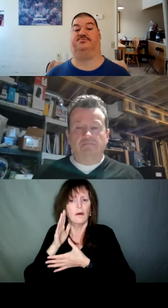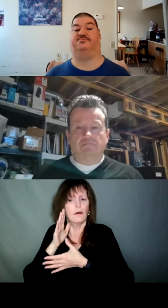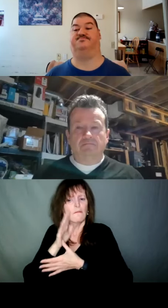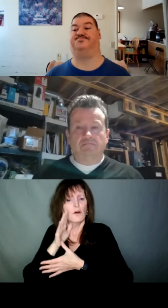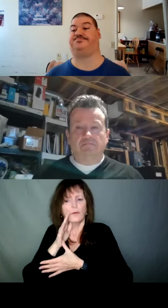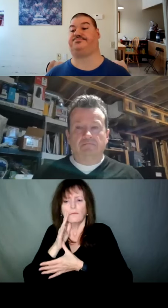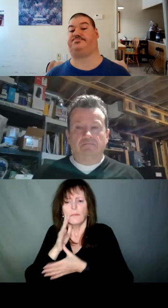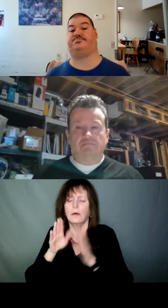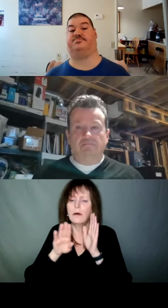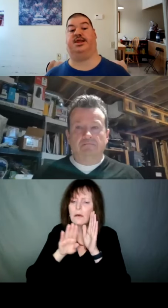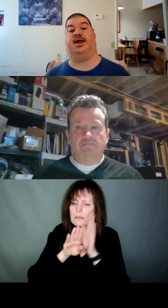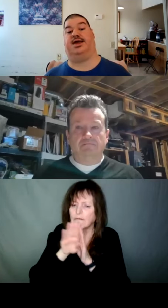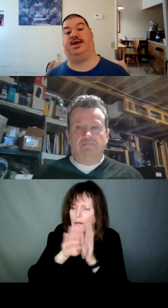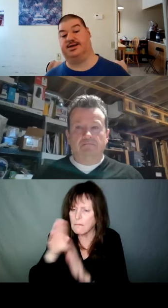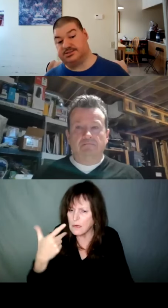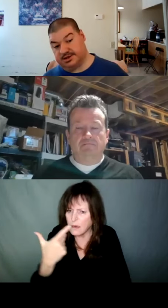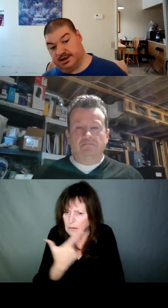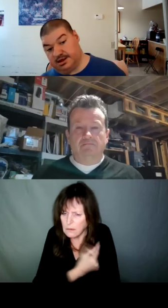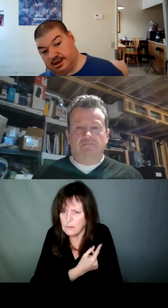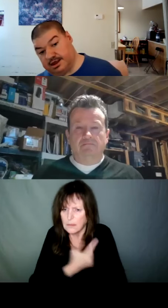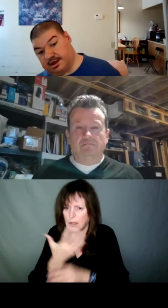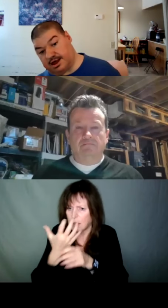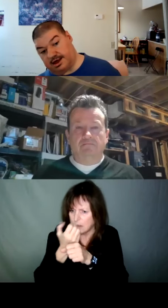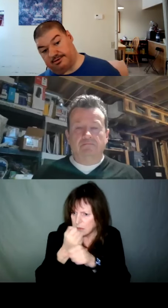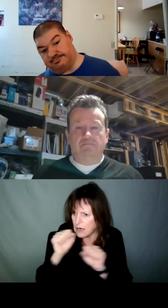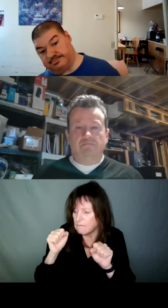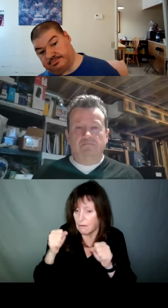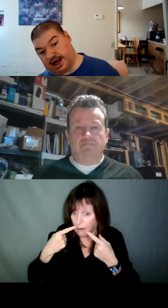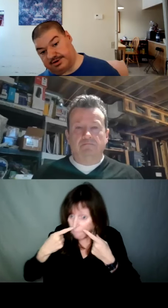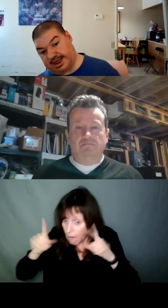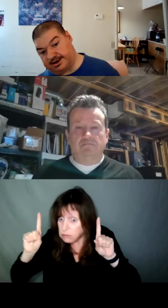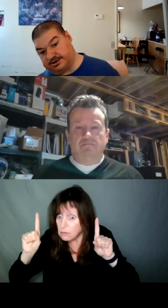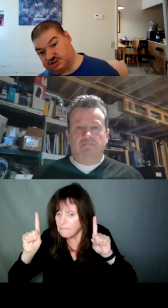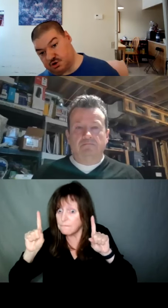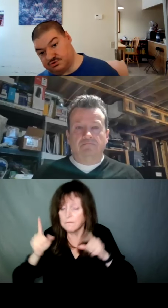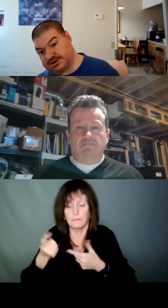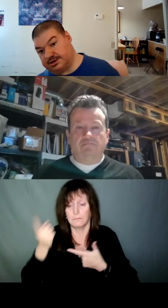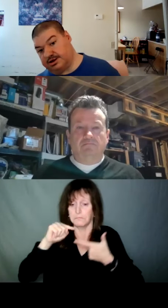information on the development process of Covid-19 vaccines